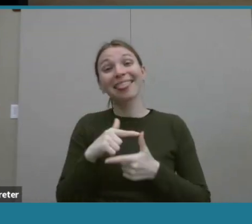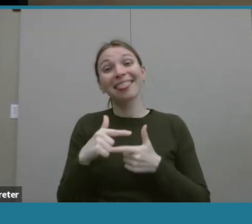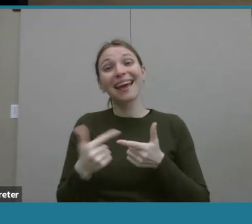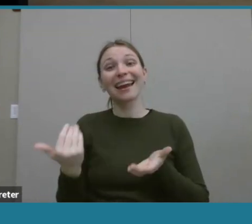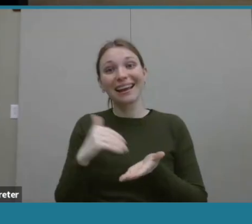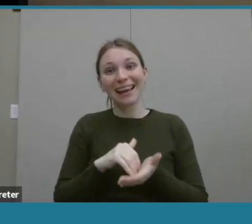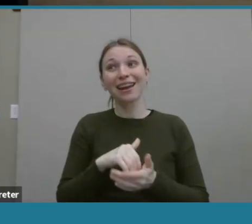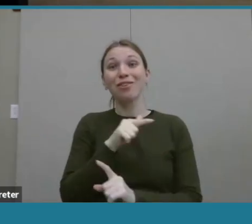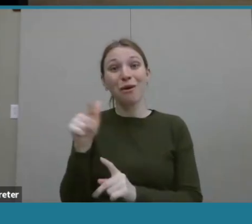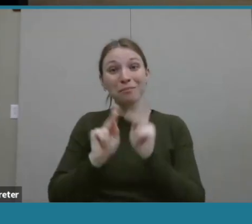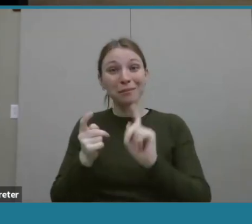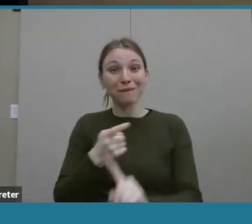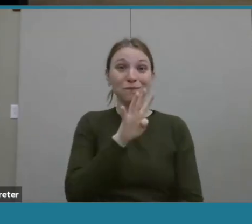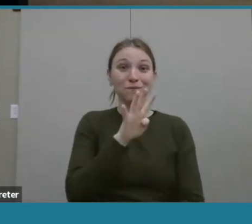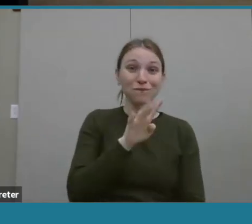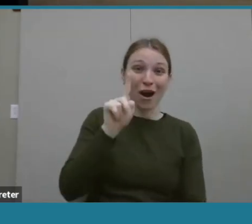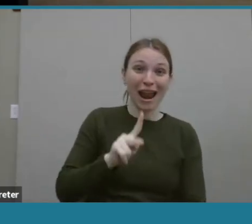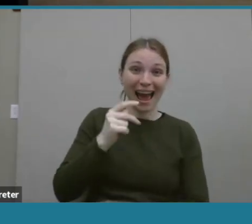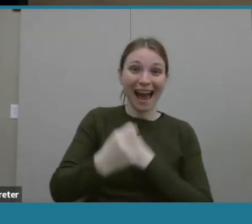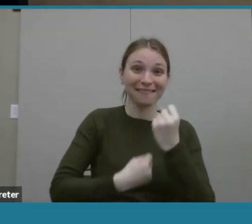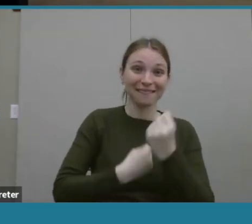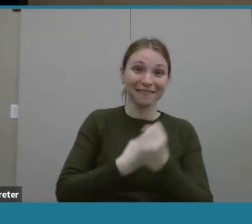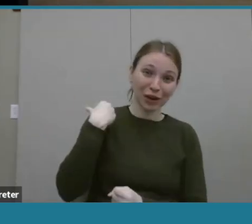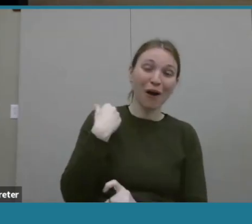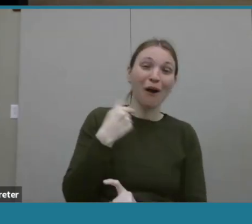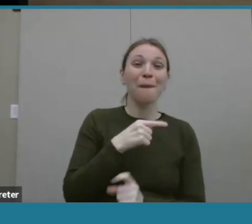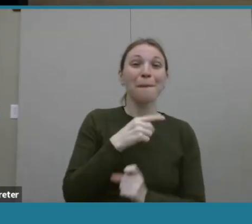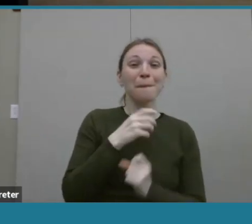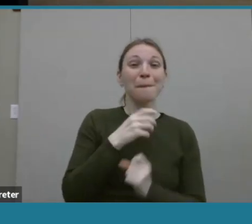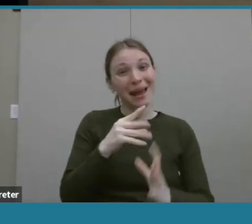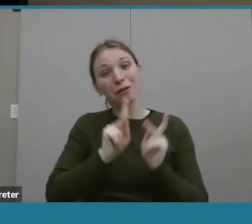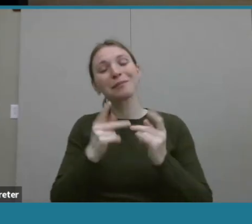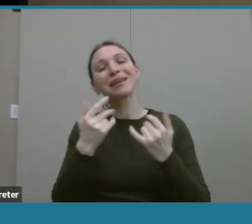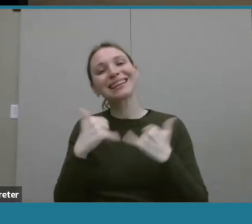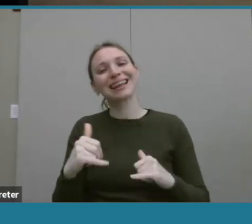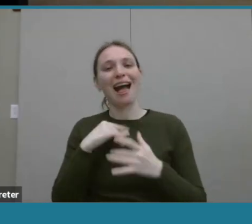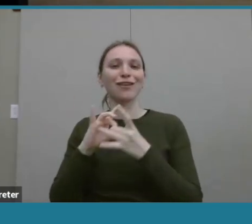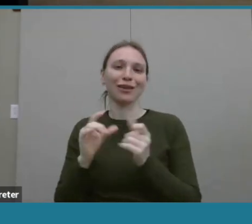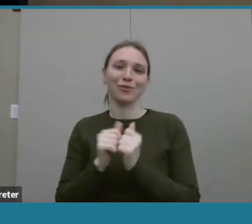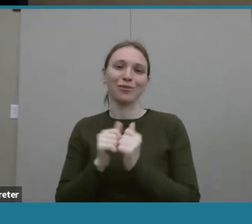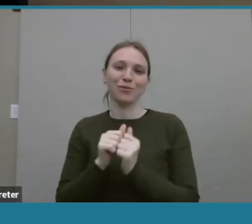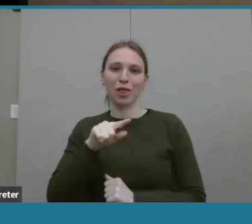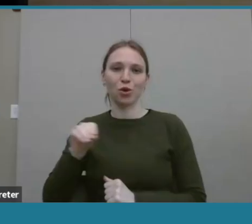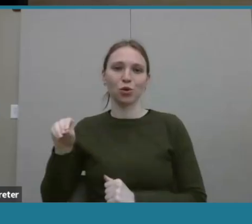years ago are still people that have relationship with the zoo and are still always involved in what we're doing and we see and things.